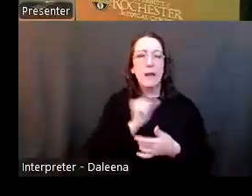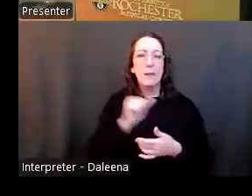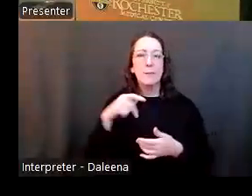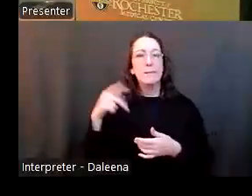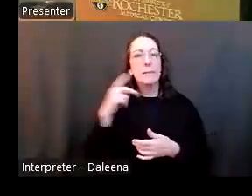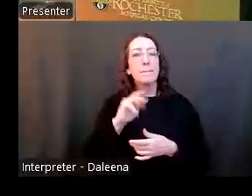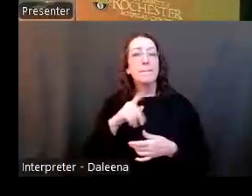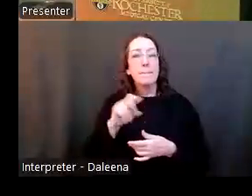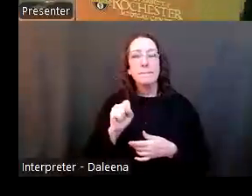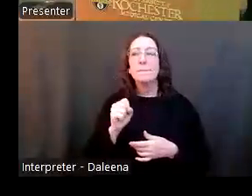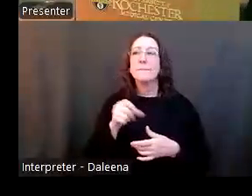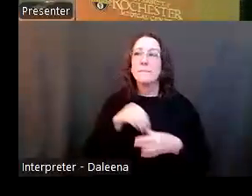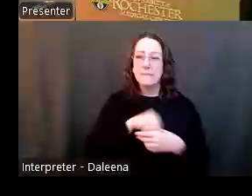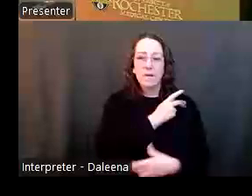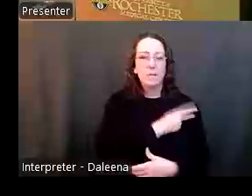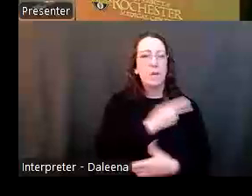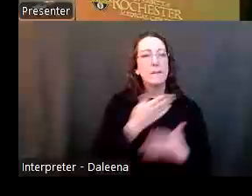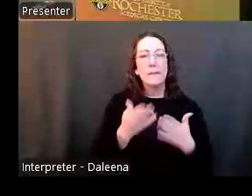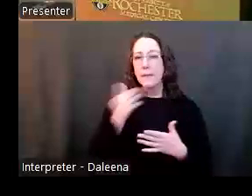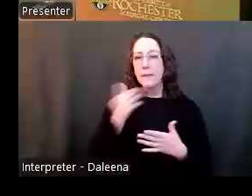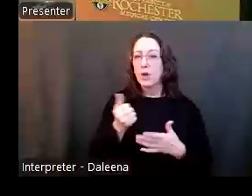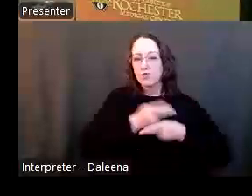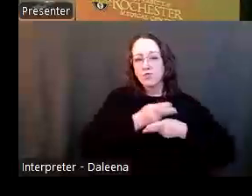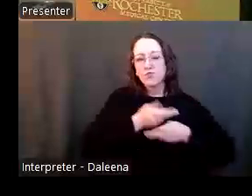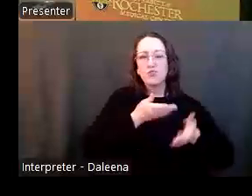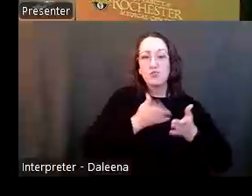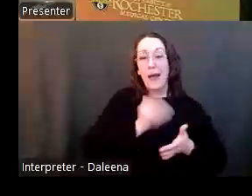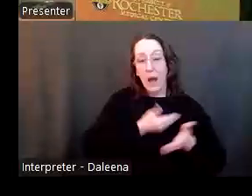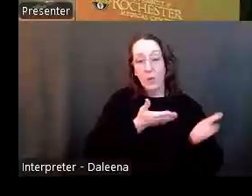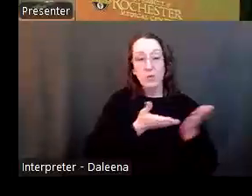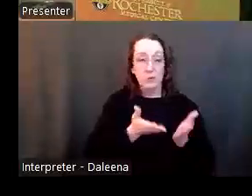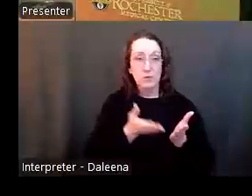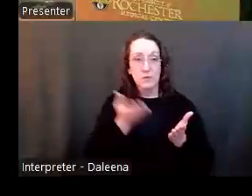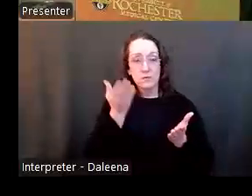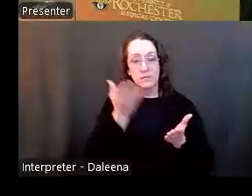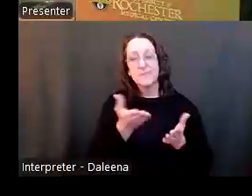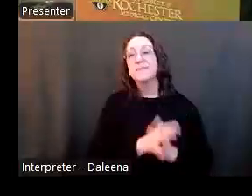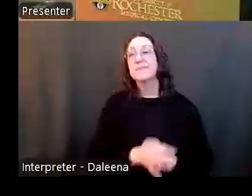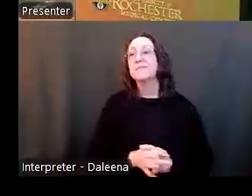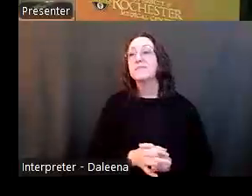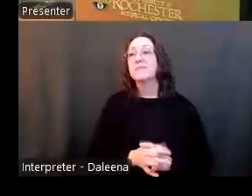within the hospital hospital that might be better served on our service um and again the idea is if